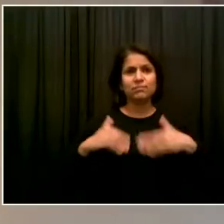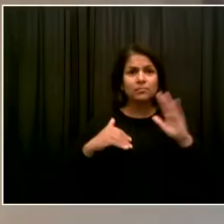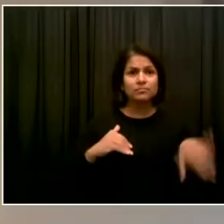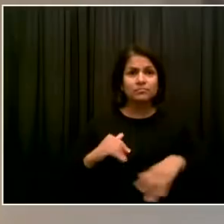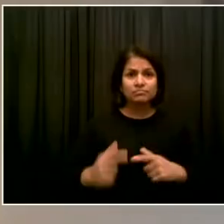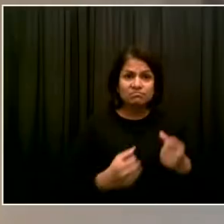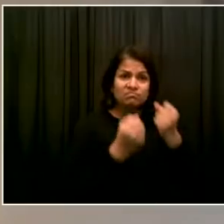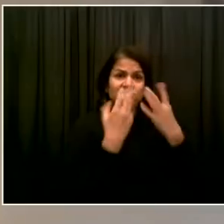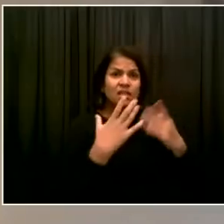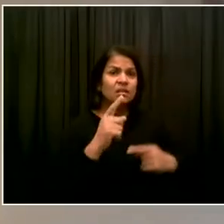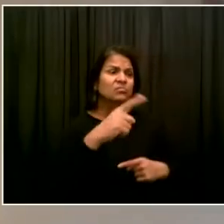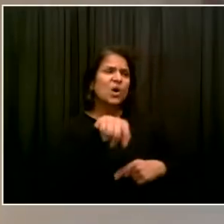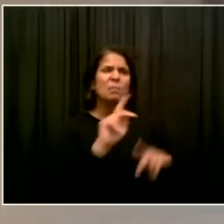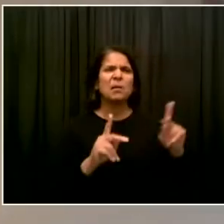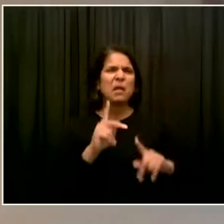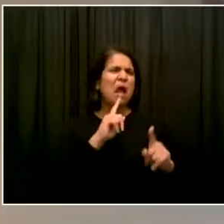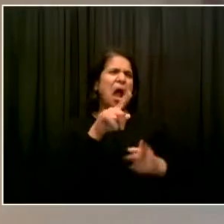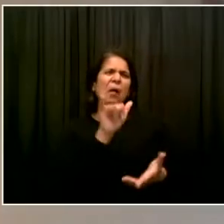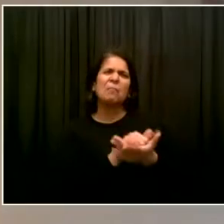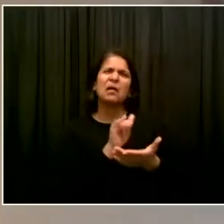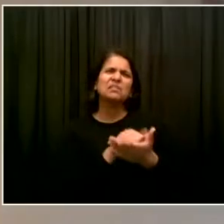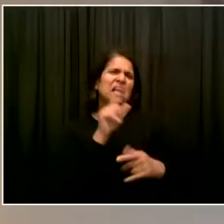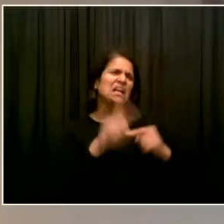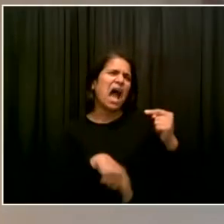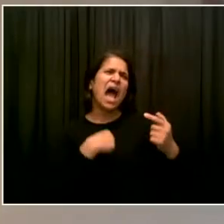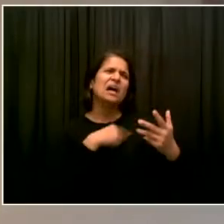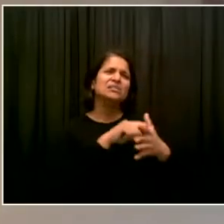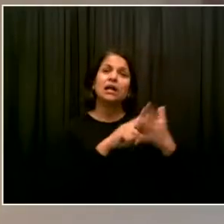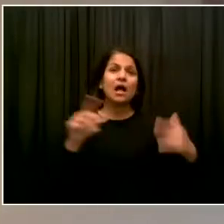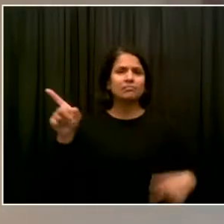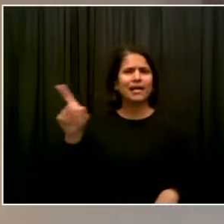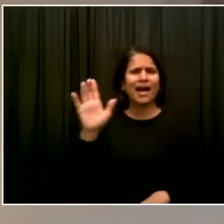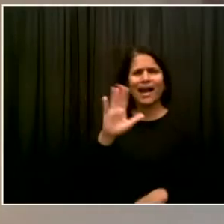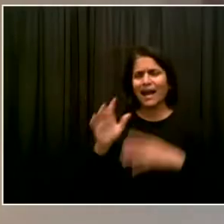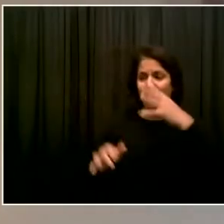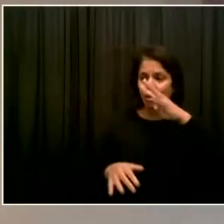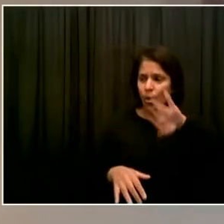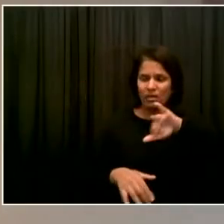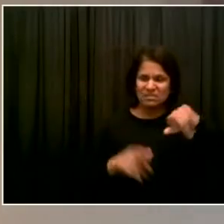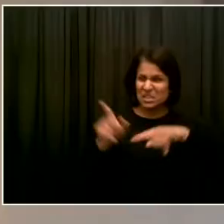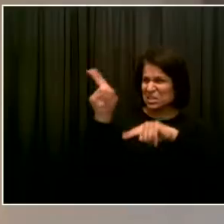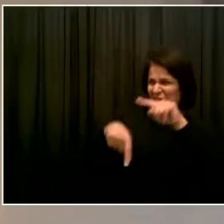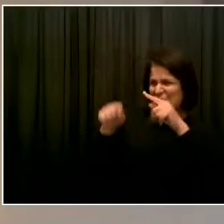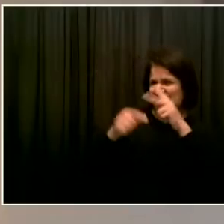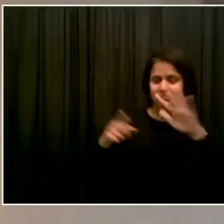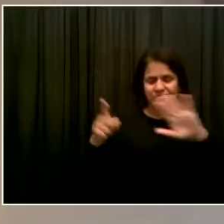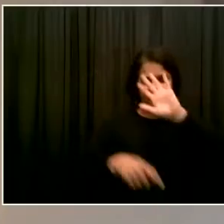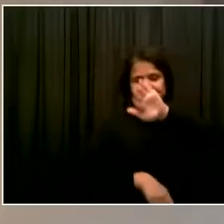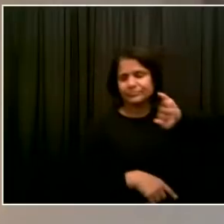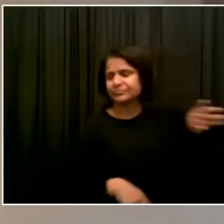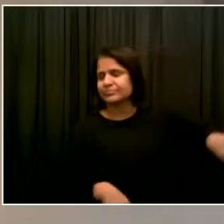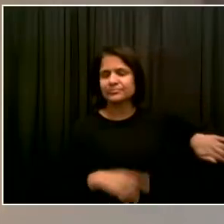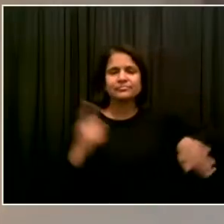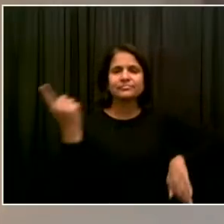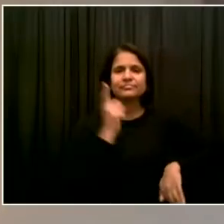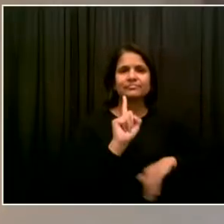PEOPLE LISTEN. I THANK HER FOR A LIFETIME OF LEADERSHIP AND I THANK HER FOR SHOWING US THAT WHEN SMEOONE SAYS, IT CAN'T BE DONE, WE OSHULD IGNORE THEM.